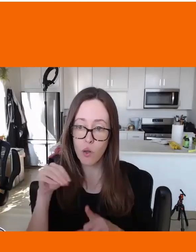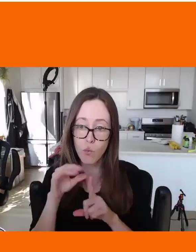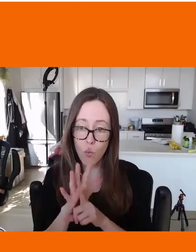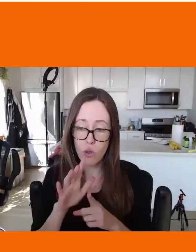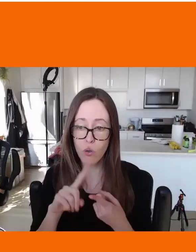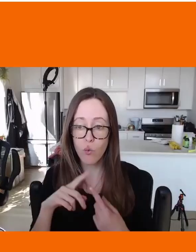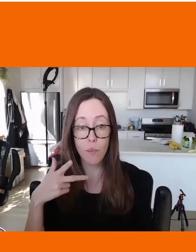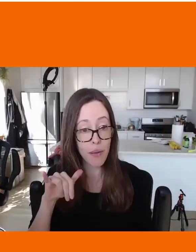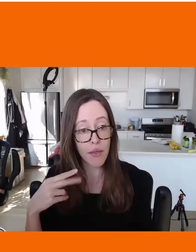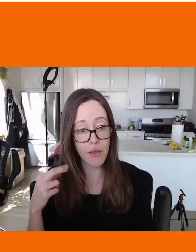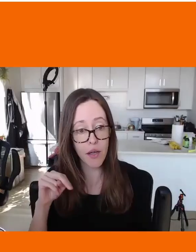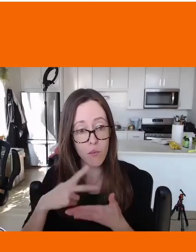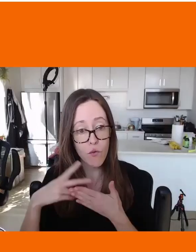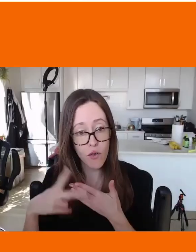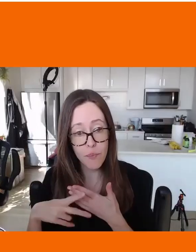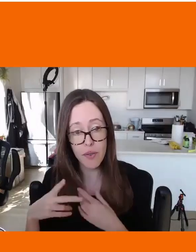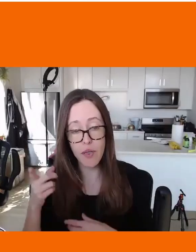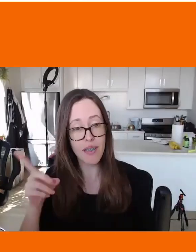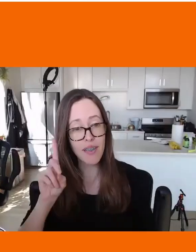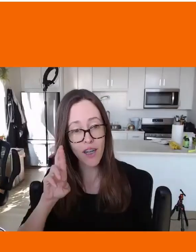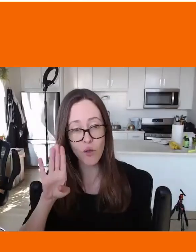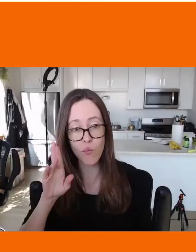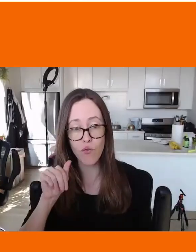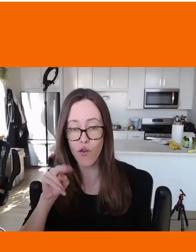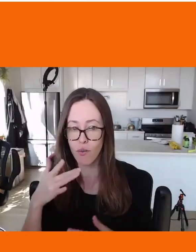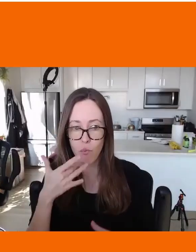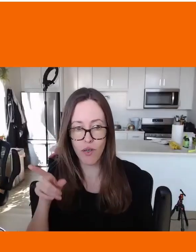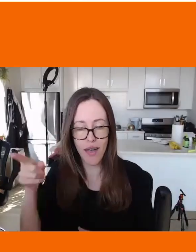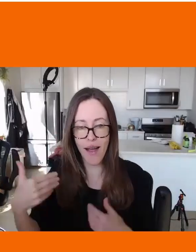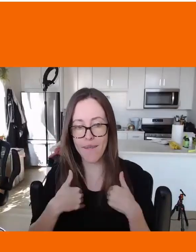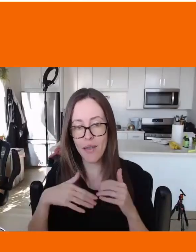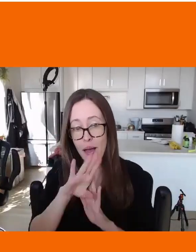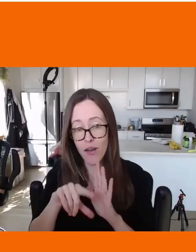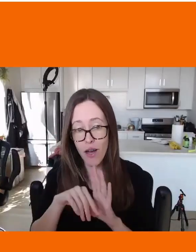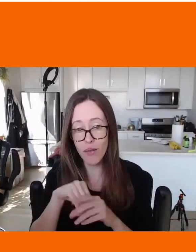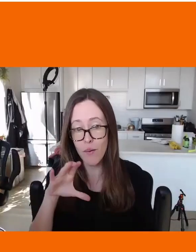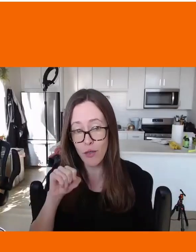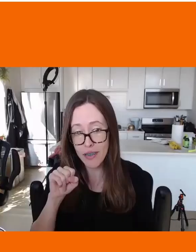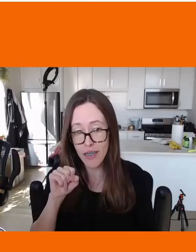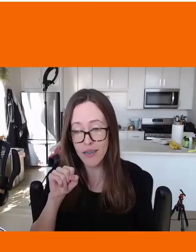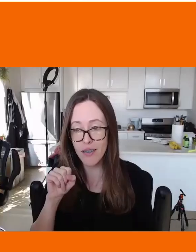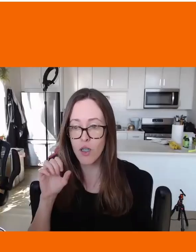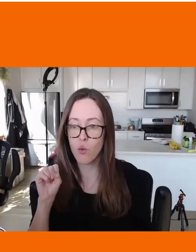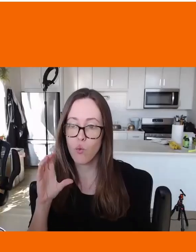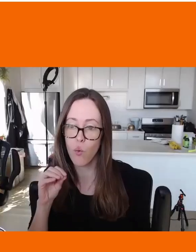In this lab, I was also exposed to Python programming. Dr. Braun fortunately had a background in computer science